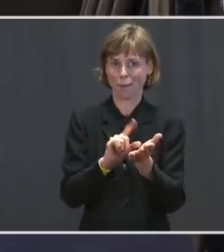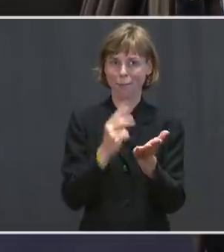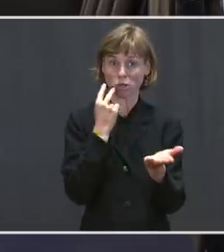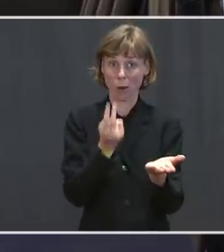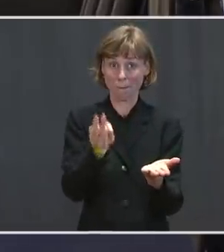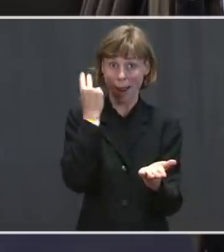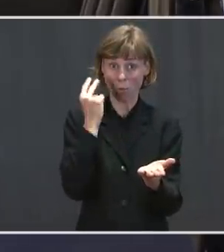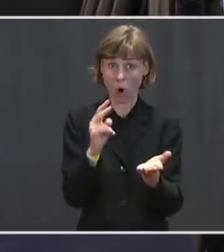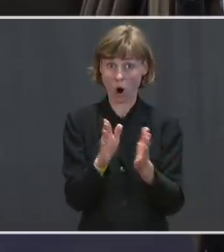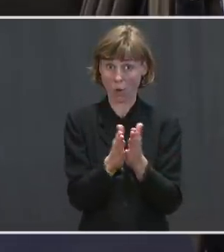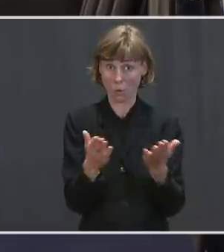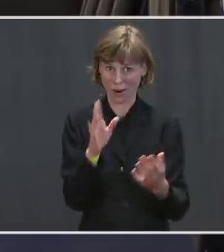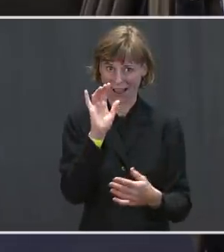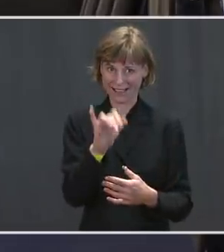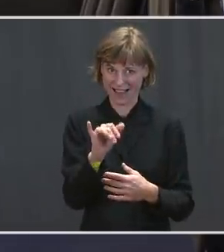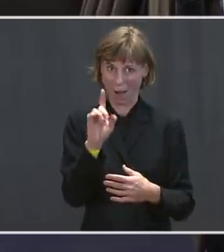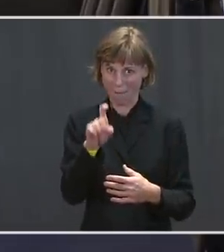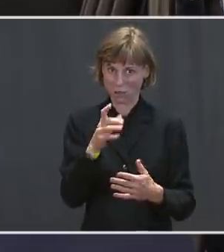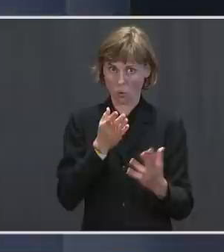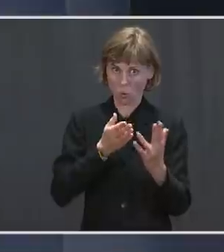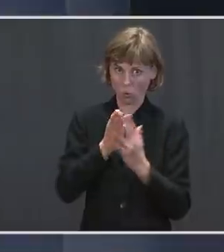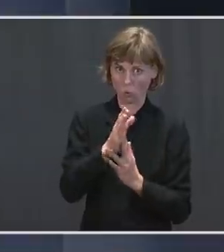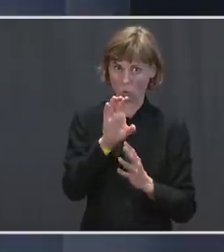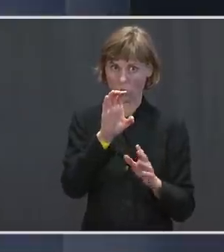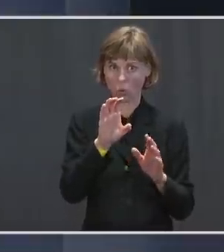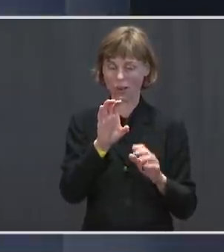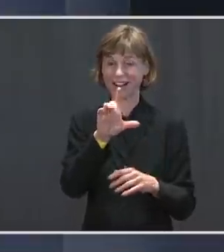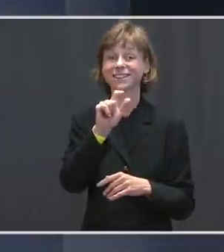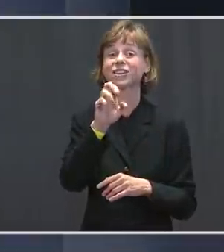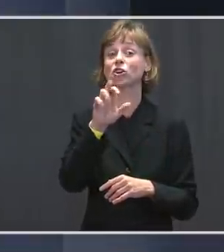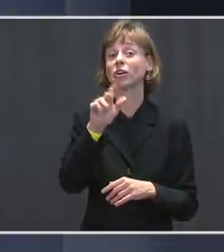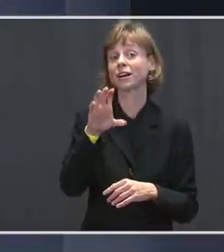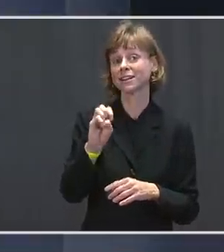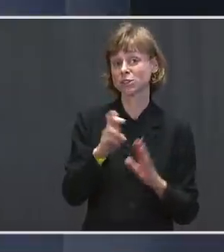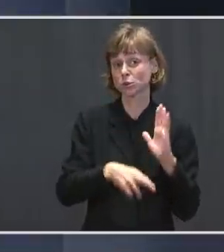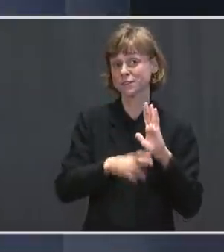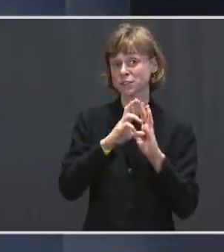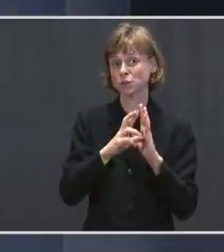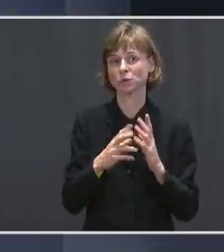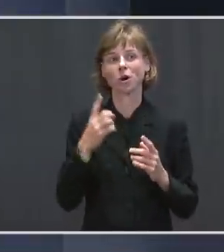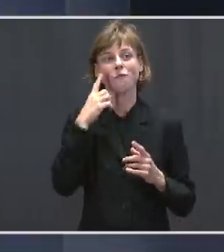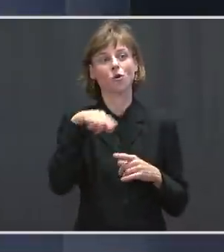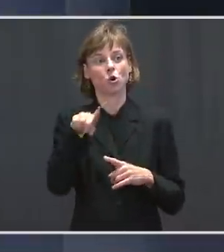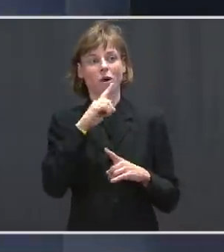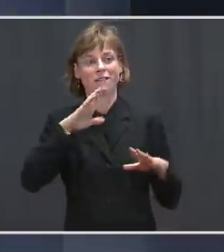to the clearance process, to a clearance review? Ms. Psaki: Well, for those of you who had not seen the news, it was announced, I believe,